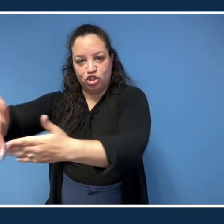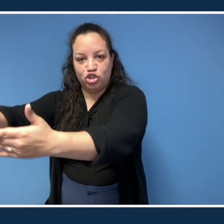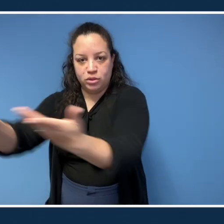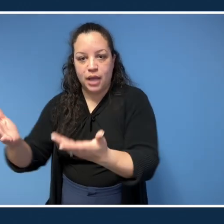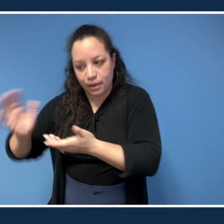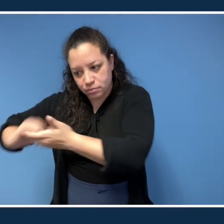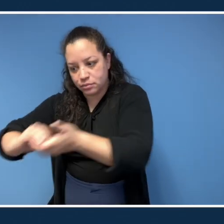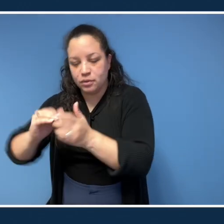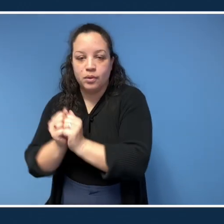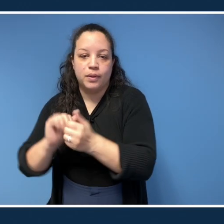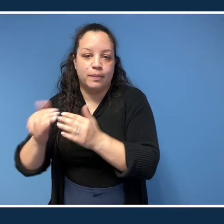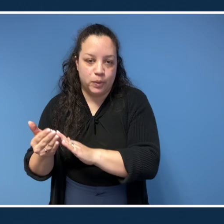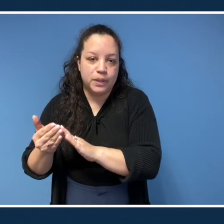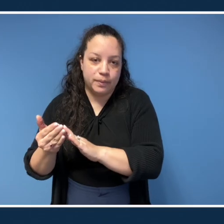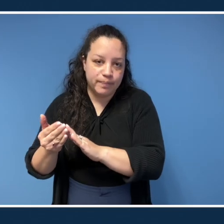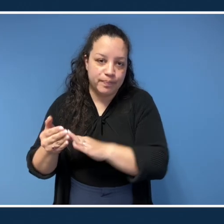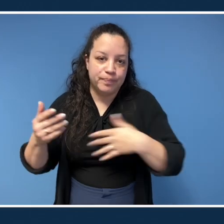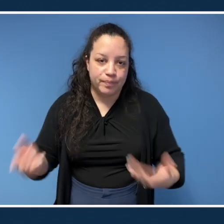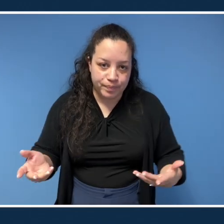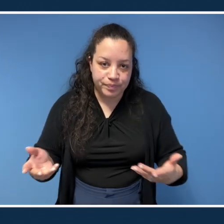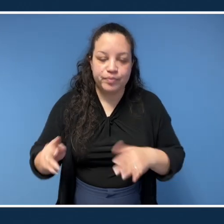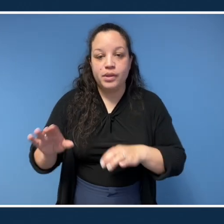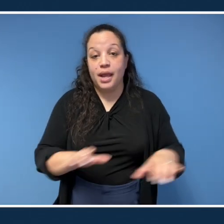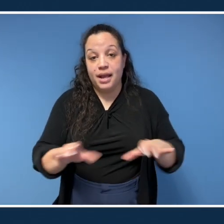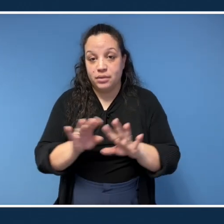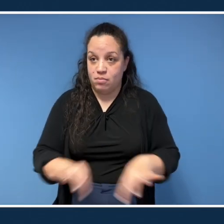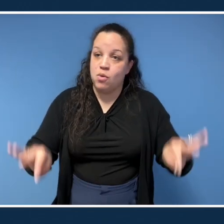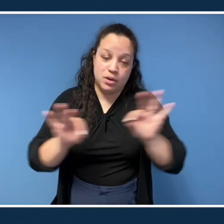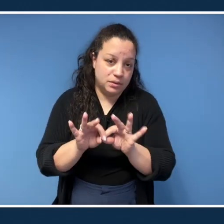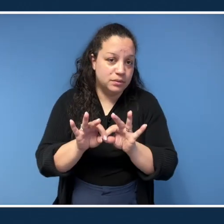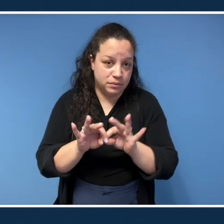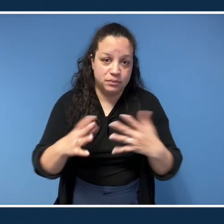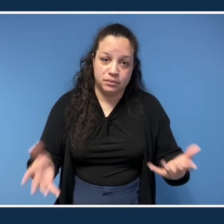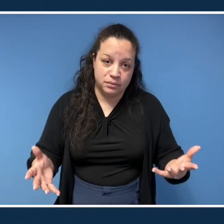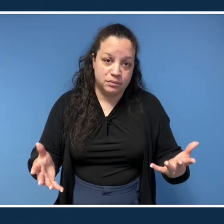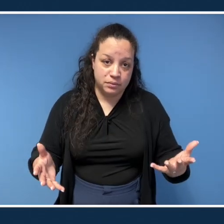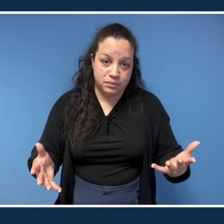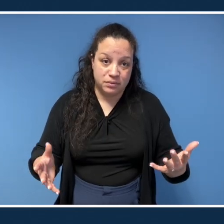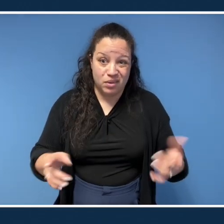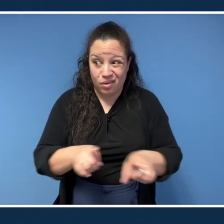with community. So I would say actions matter and it's going to, it's going to define what we do in the